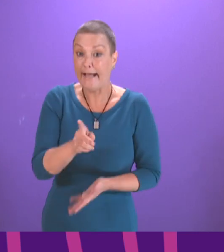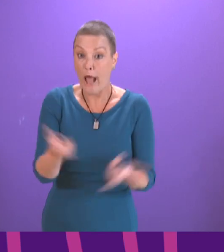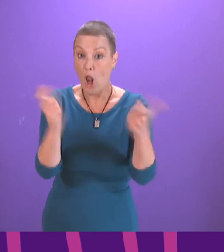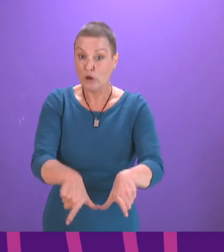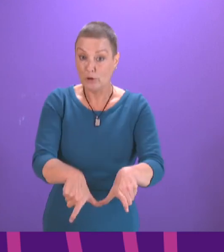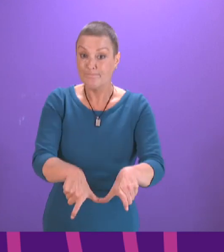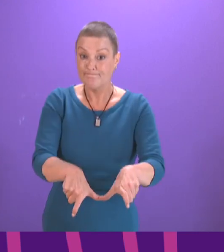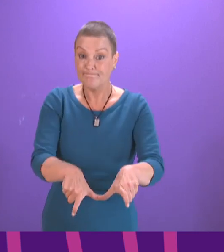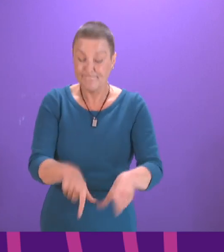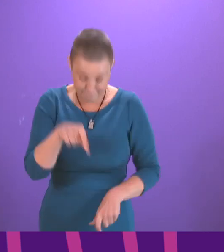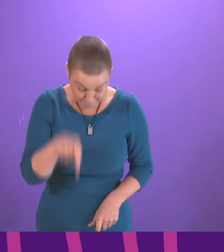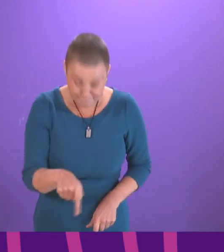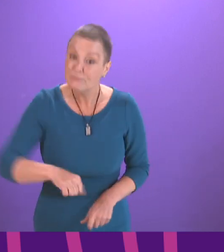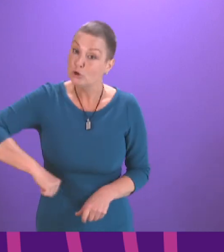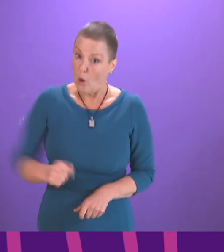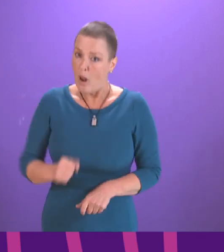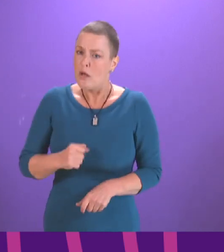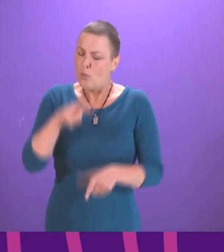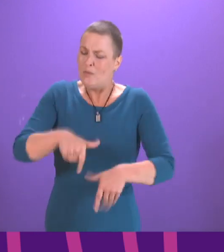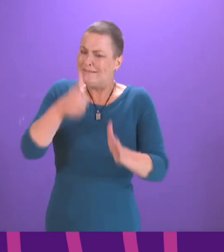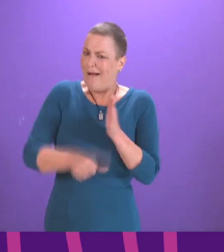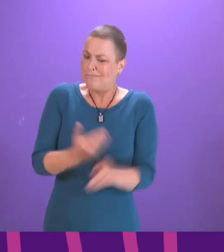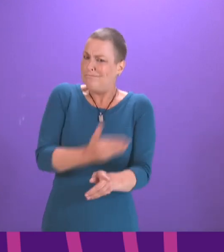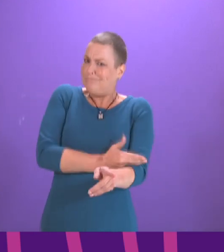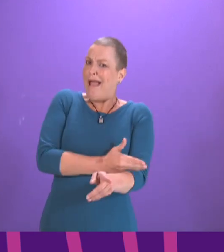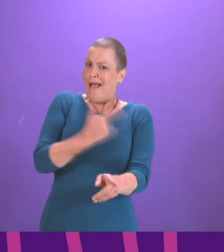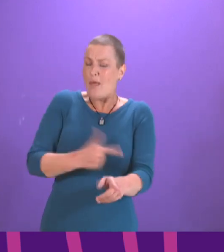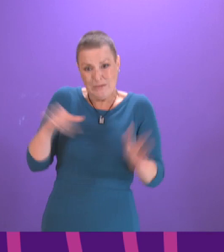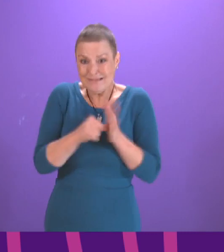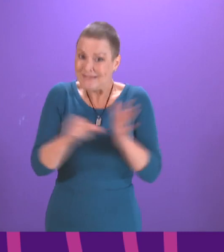In Scotland, we acted early—with some difficult but necessary measures—and we hope that